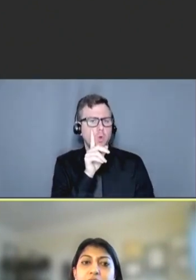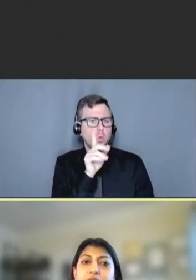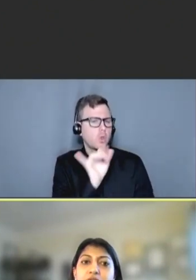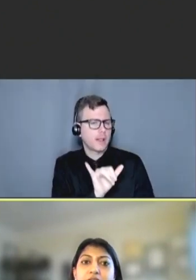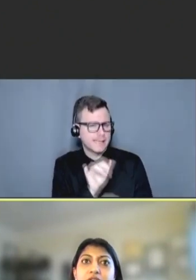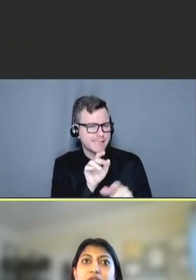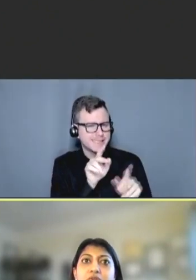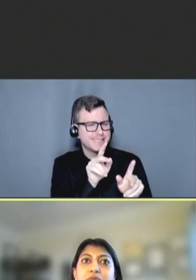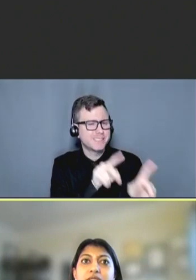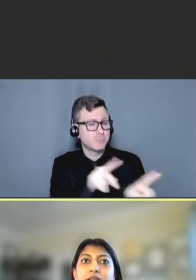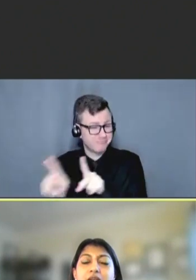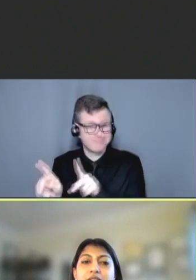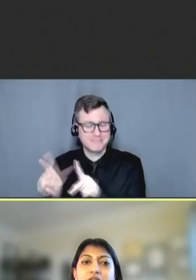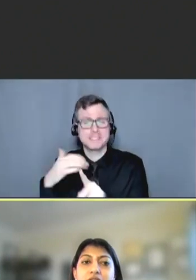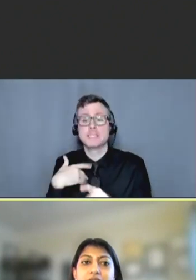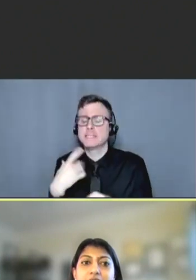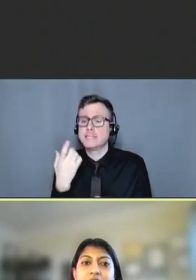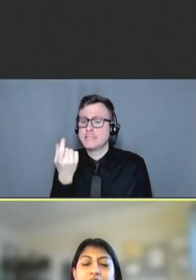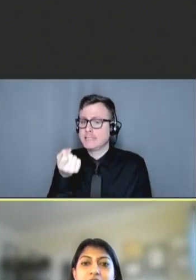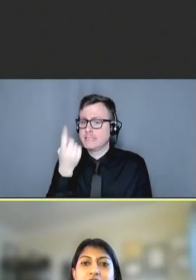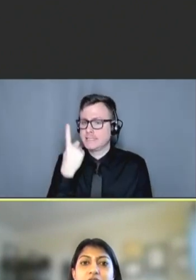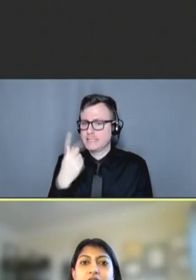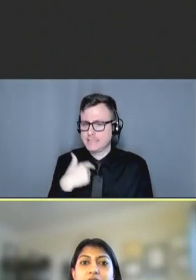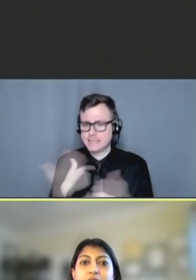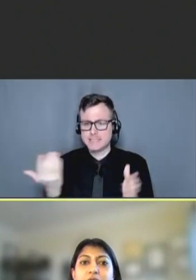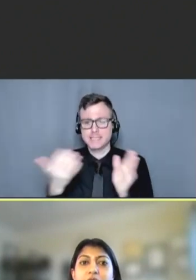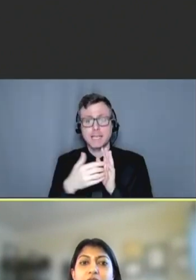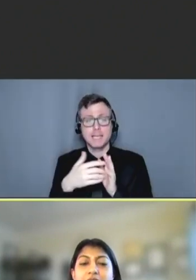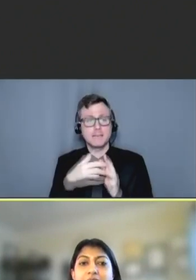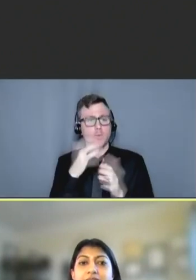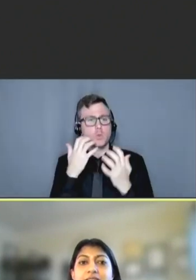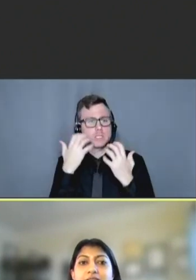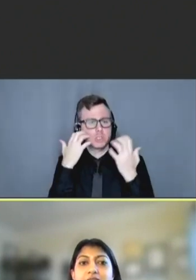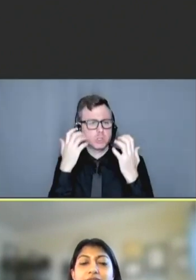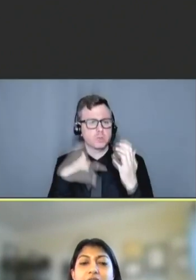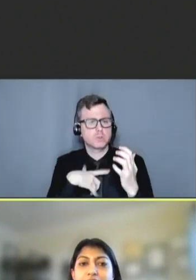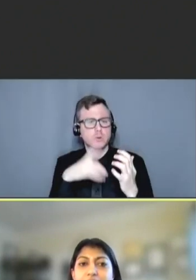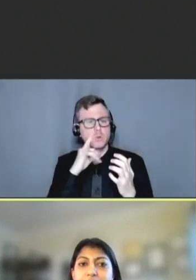What we were trying to do was, again, just like shingles, we were looking at the 65-plus